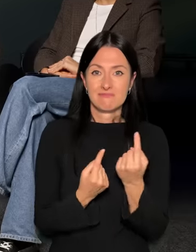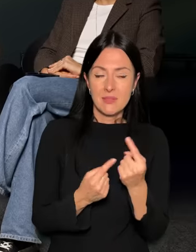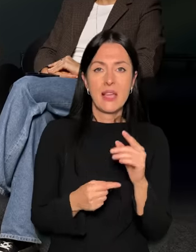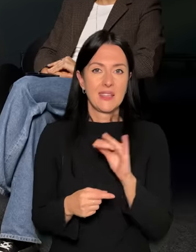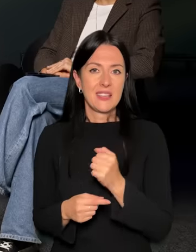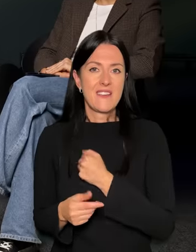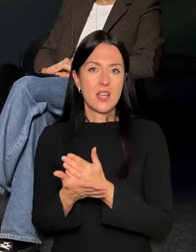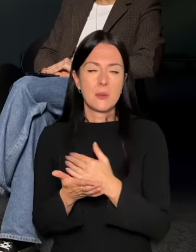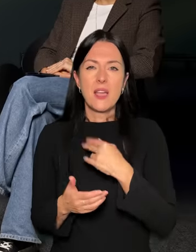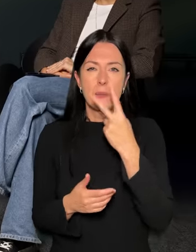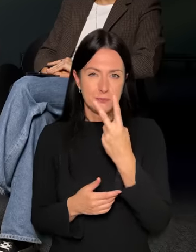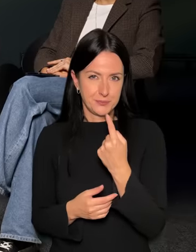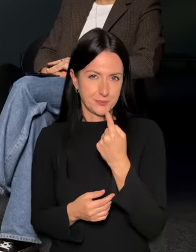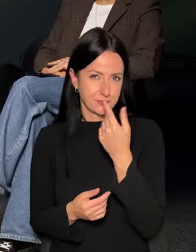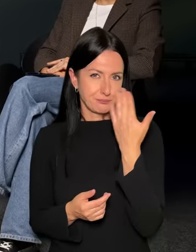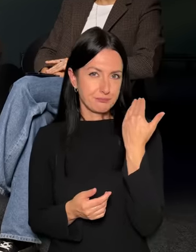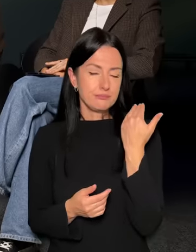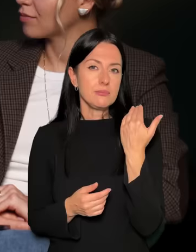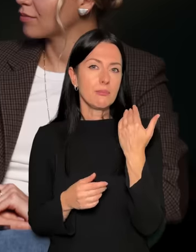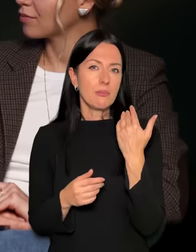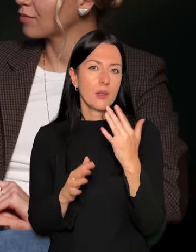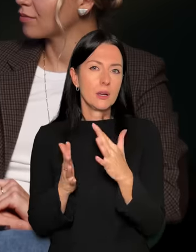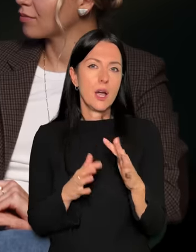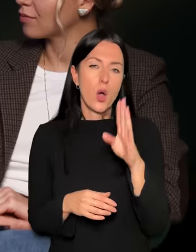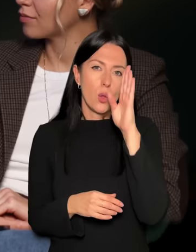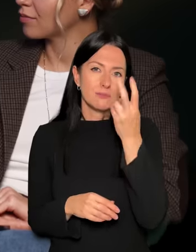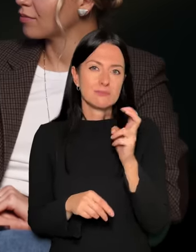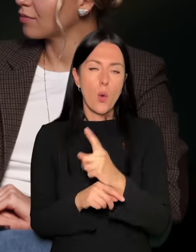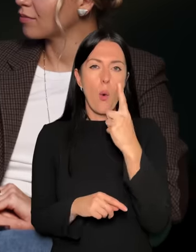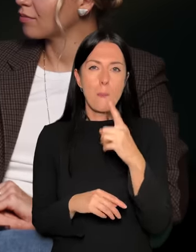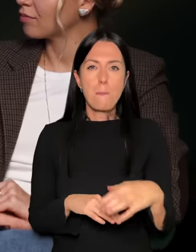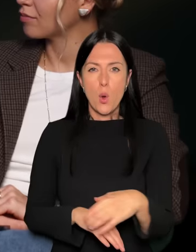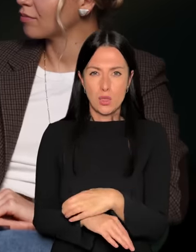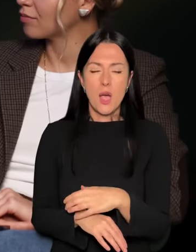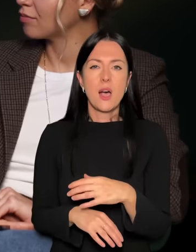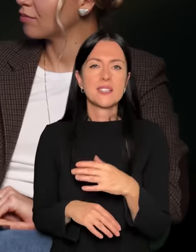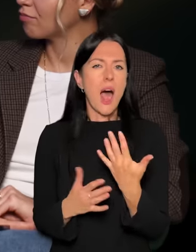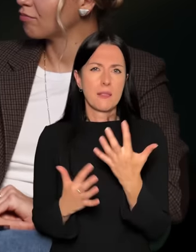I saw a scene recently. A guy came in. with one prosthesis entered, but it wasn't